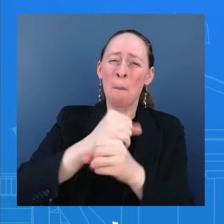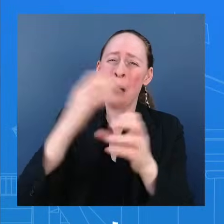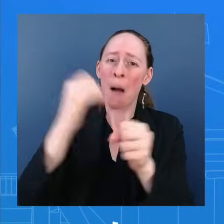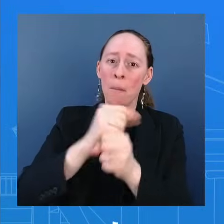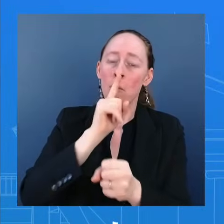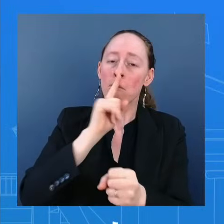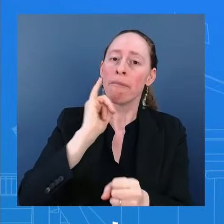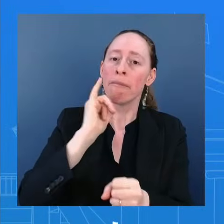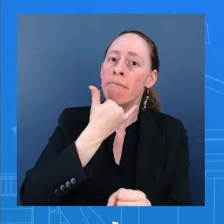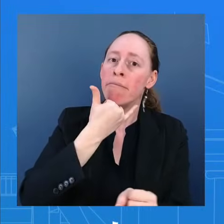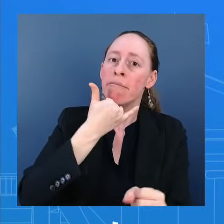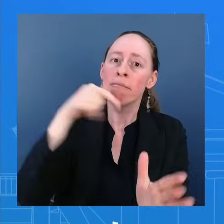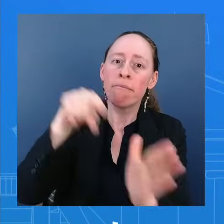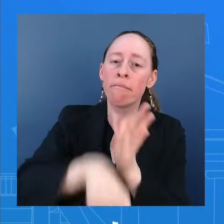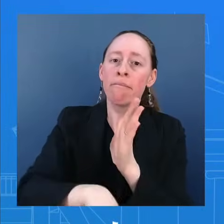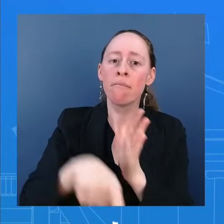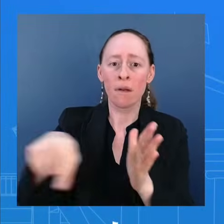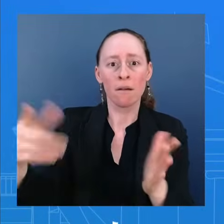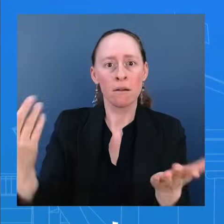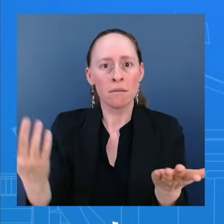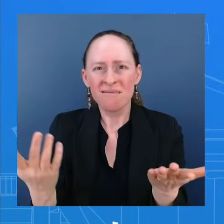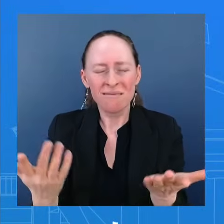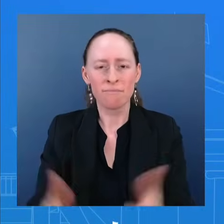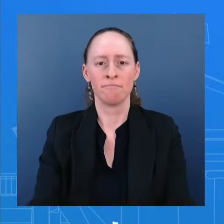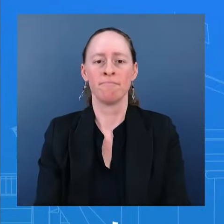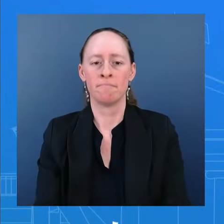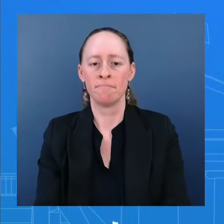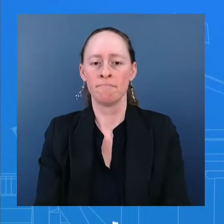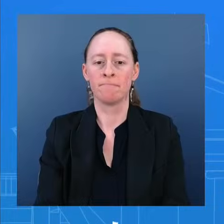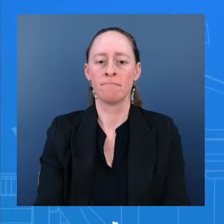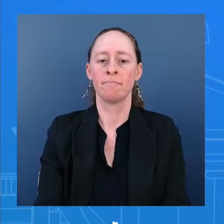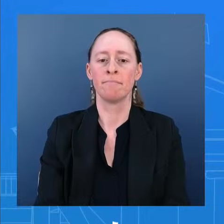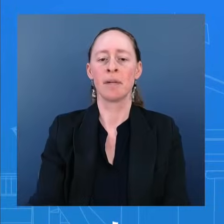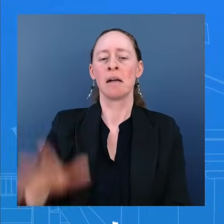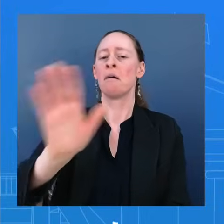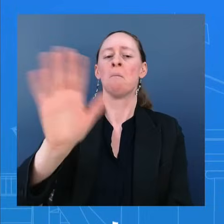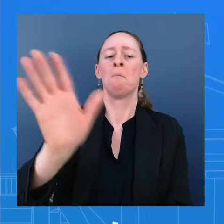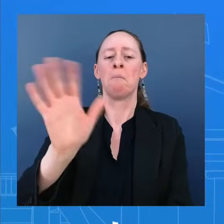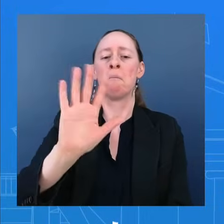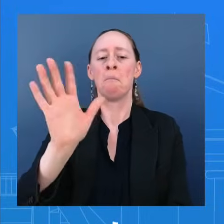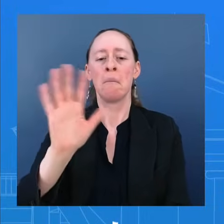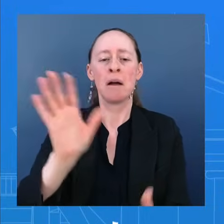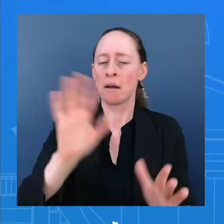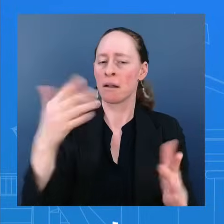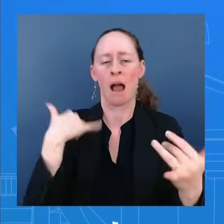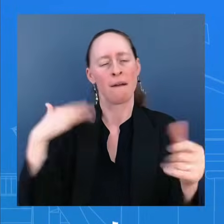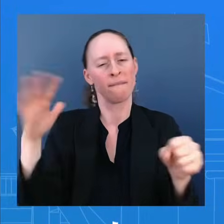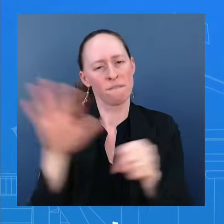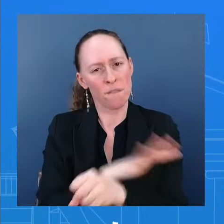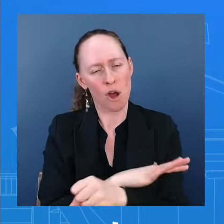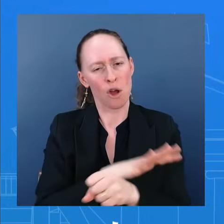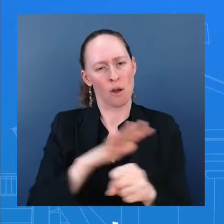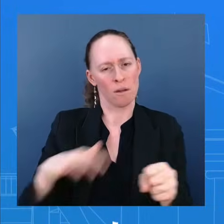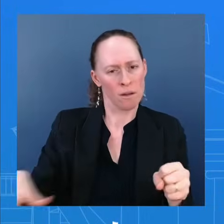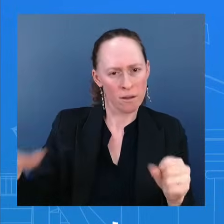and we are actively in touch with interlocutors and counterparts throughout the region, and that includes Israel.